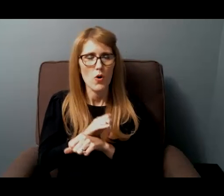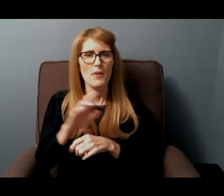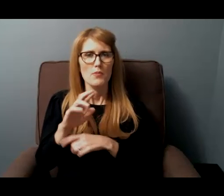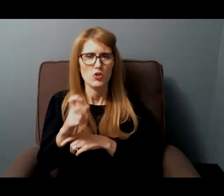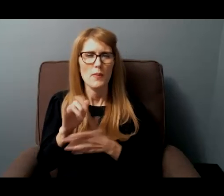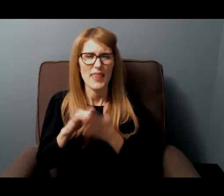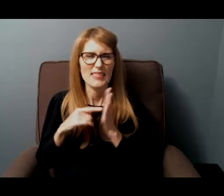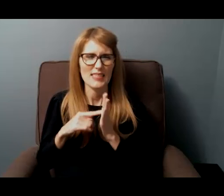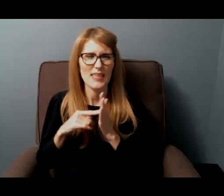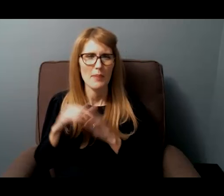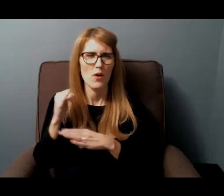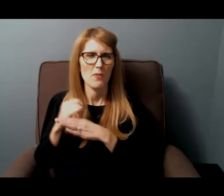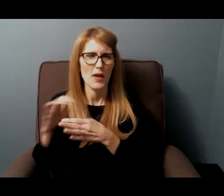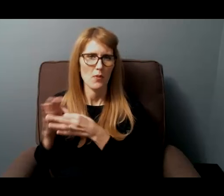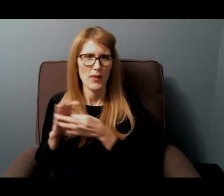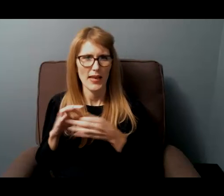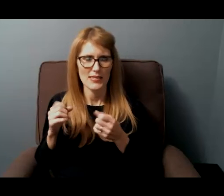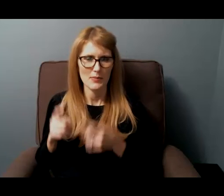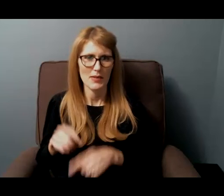Ciara, let's take one more, then I think we might be out of time.